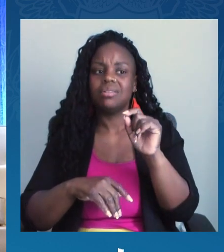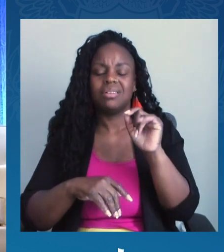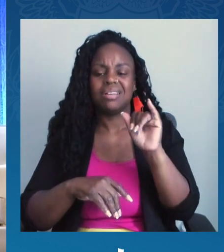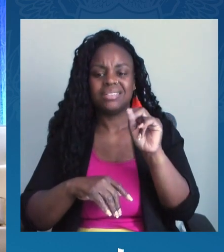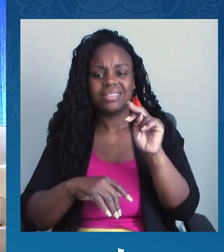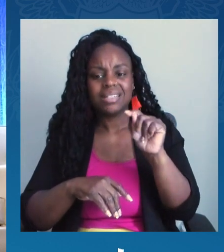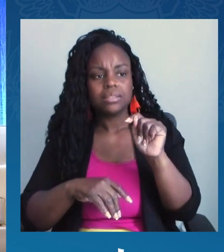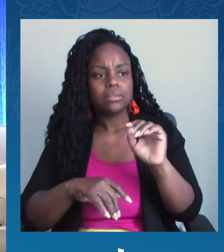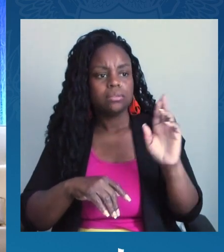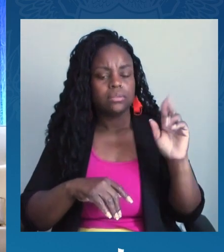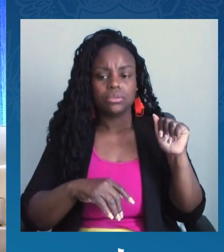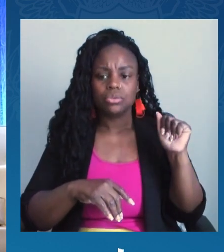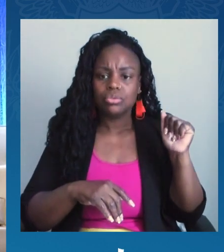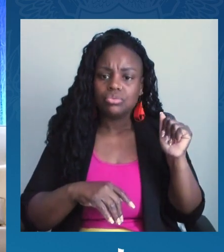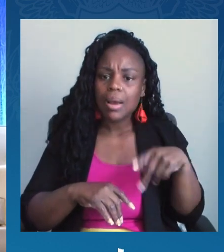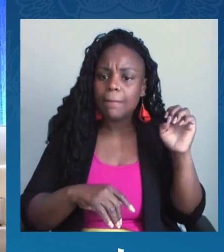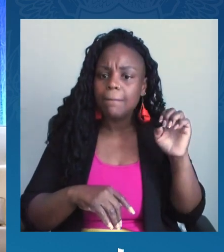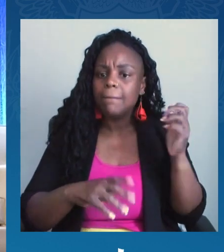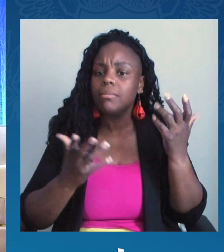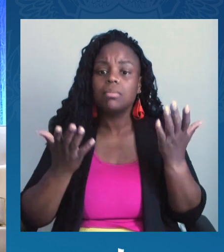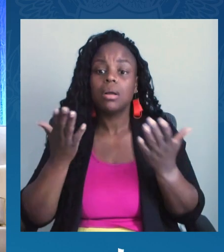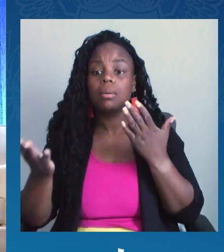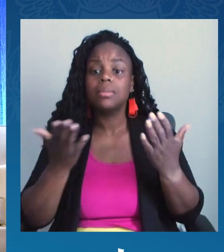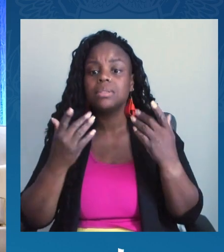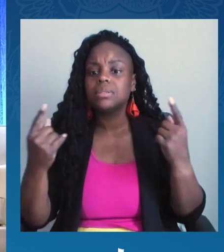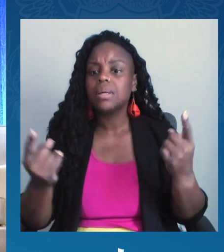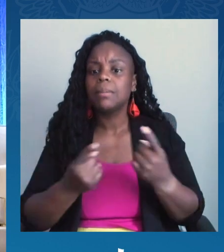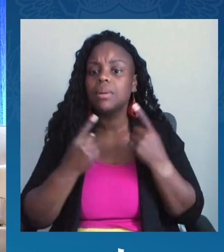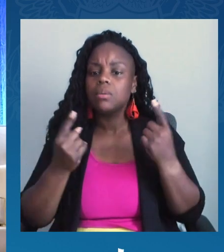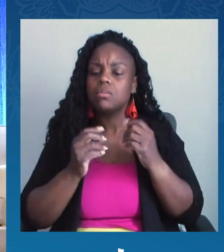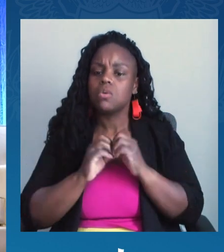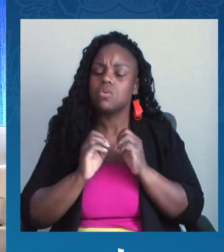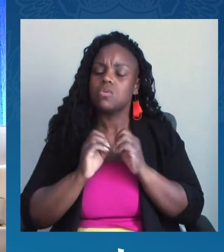Maybe something equally or more importantly, which is an actual mother's health.